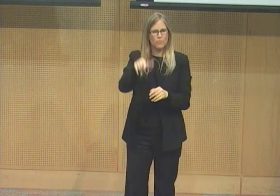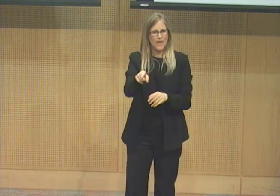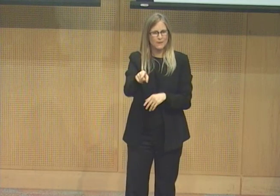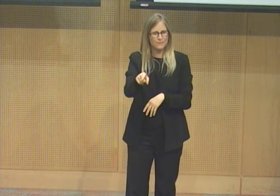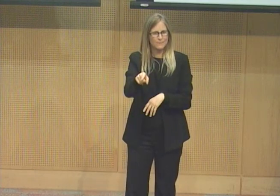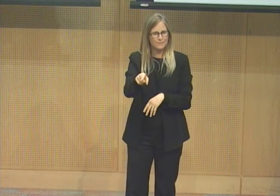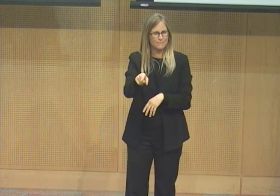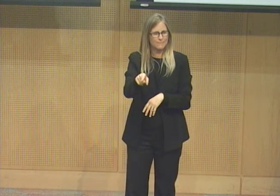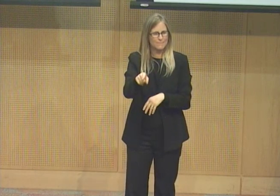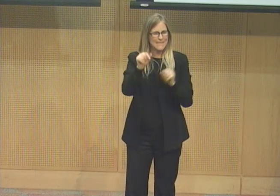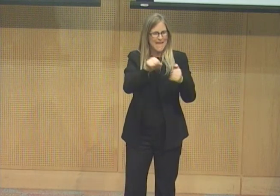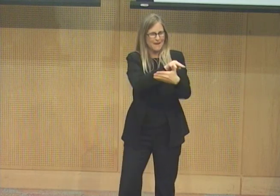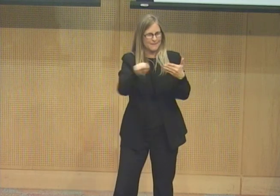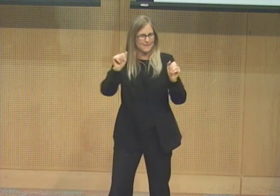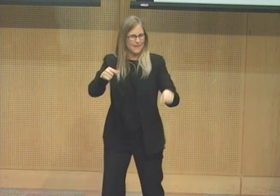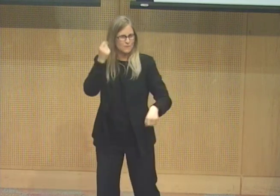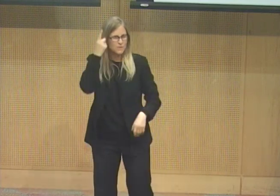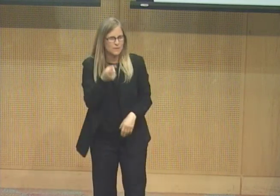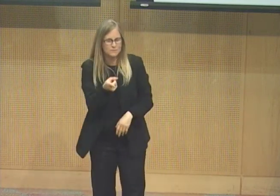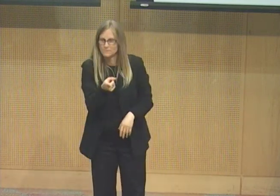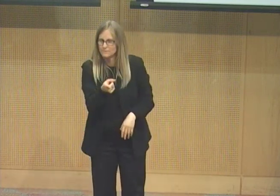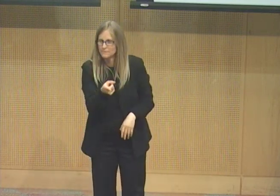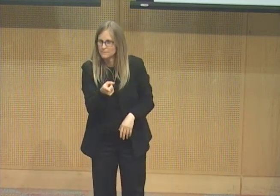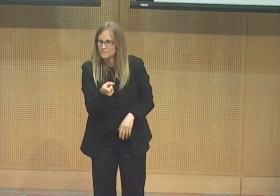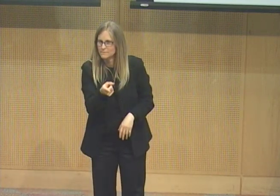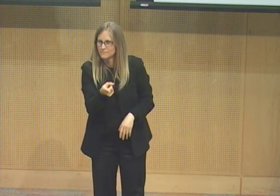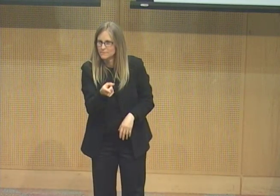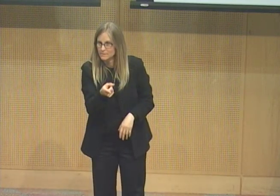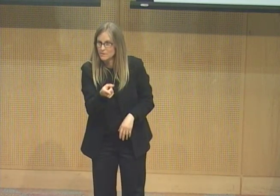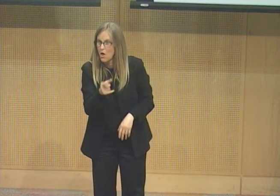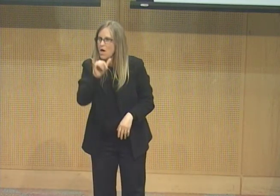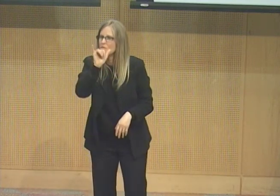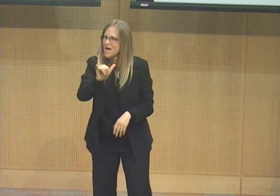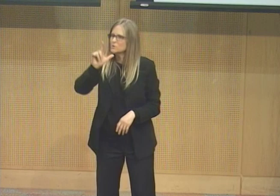They have a mental model that that sentence fits into.